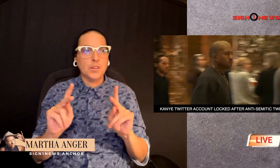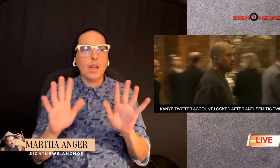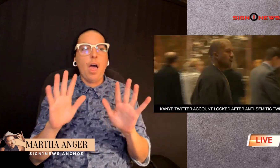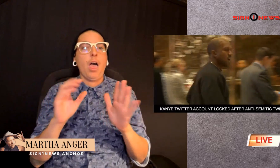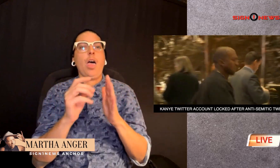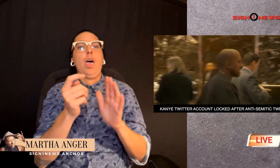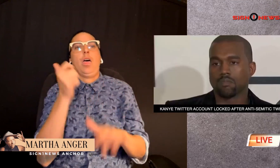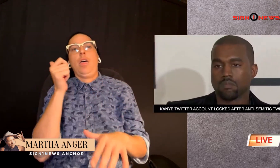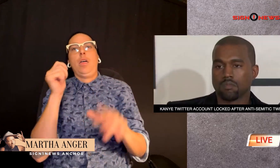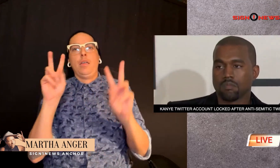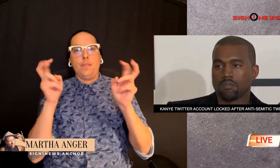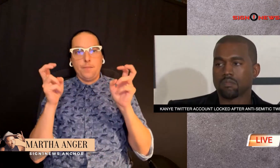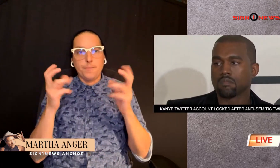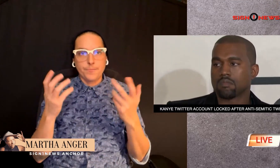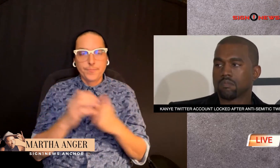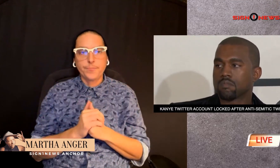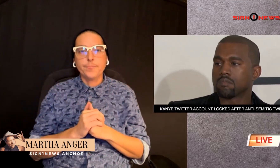3 on Jewish people unquote.